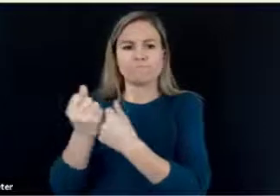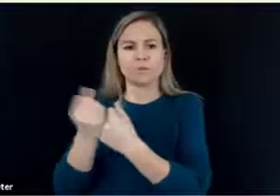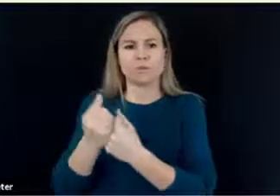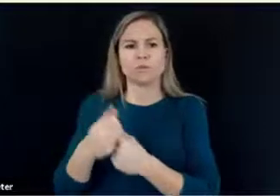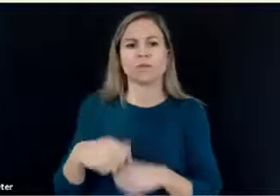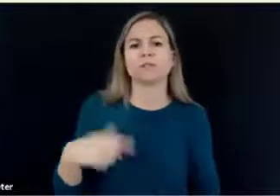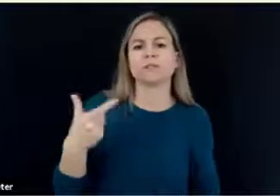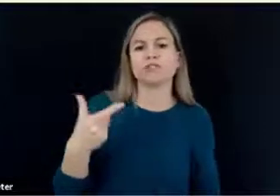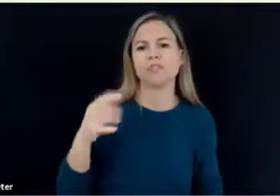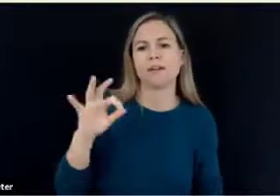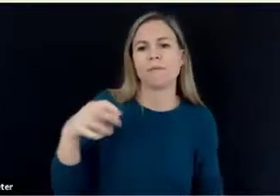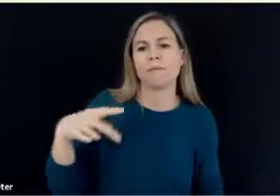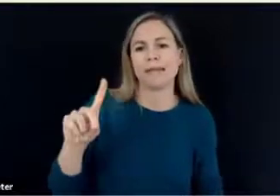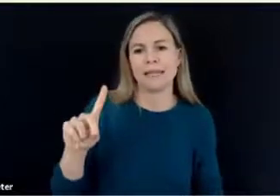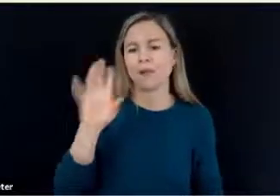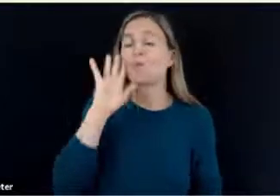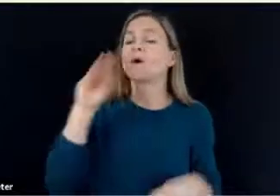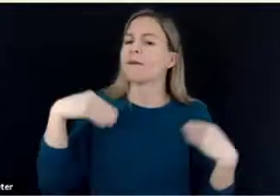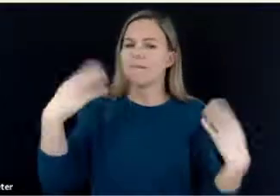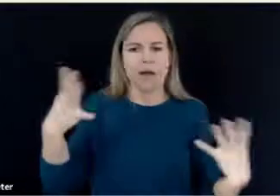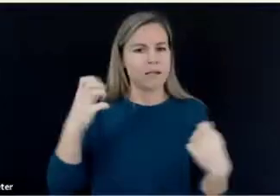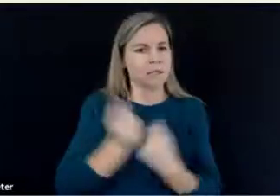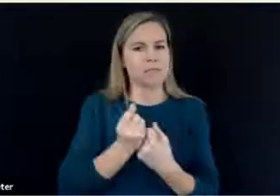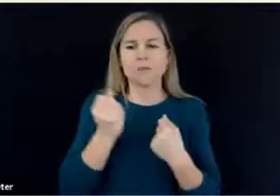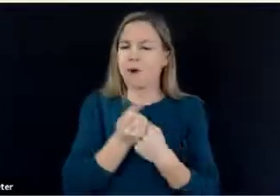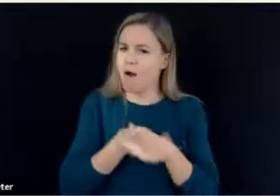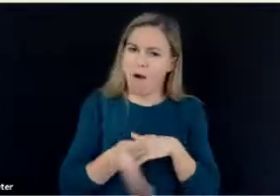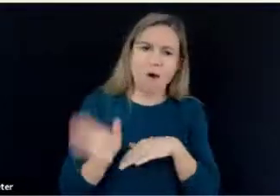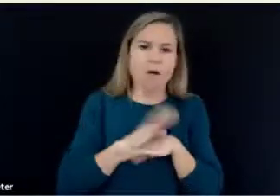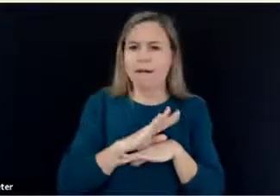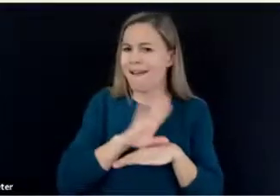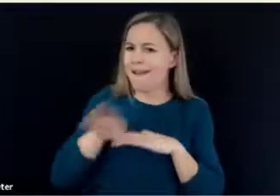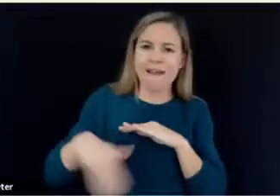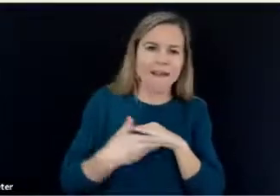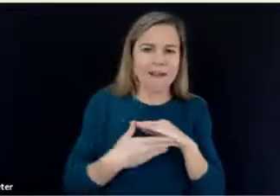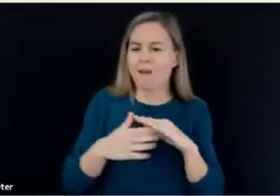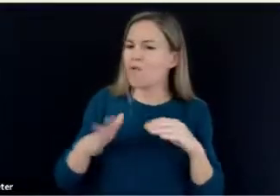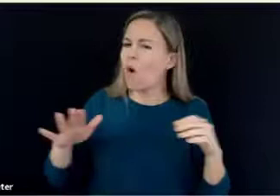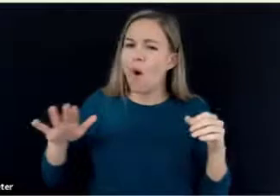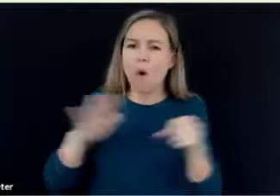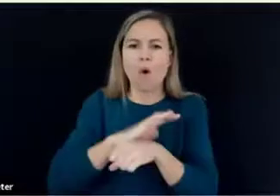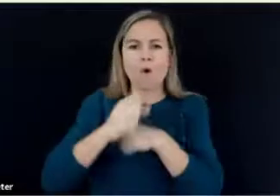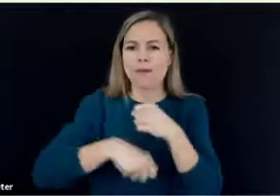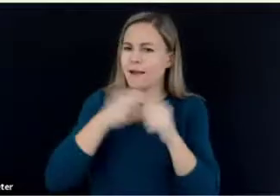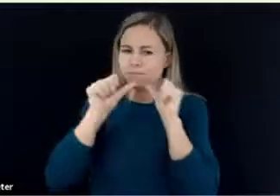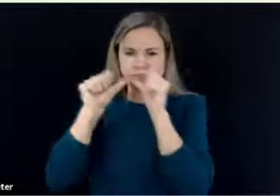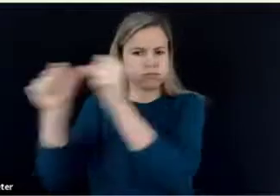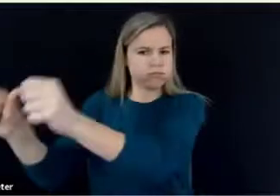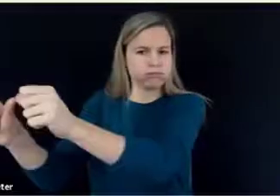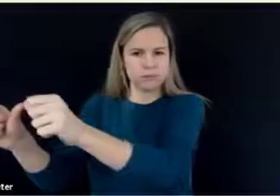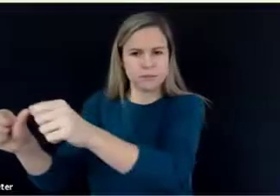24/7 all year long. We work to share resources,